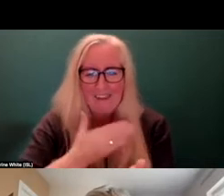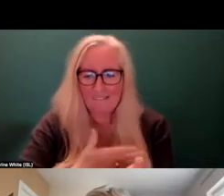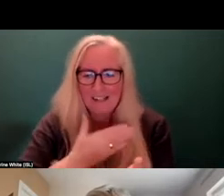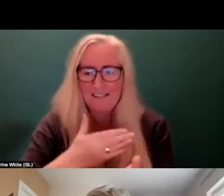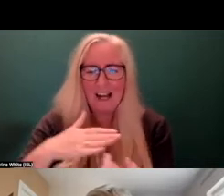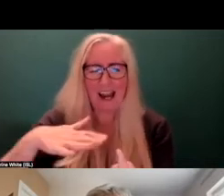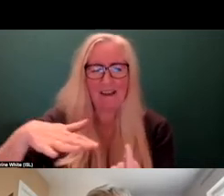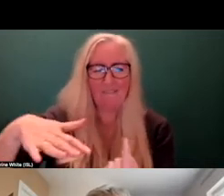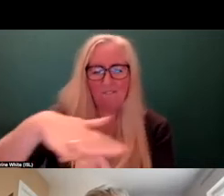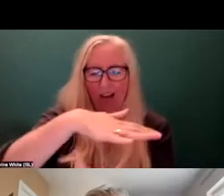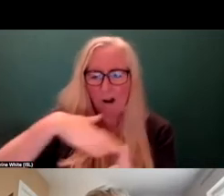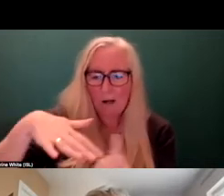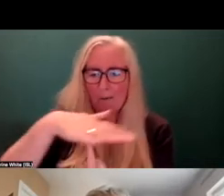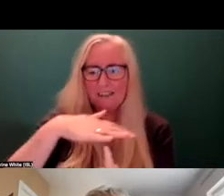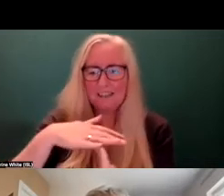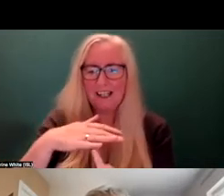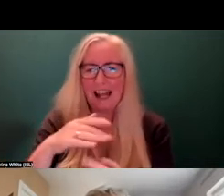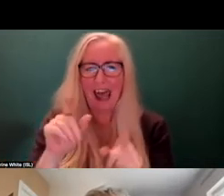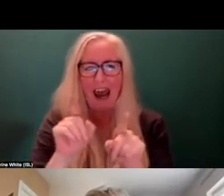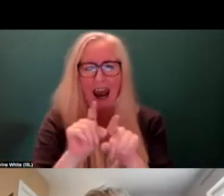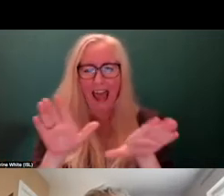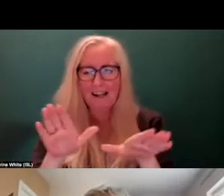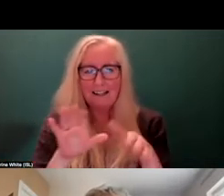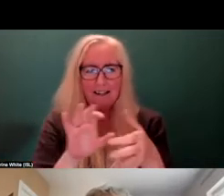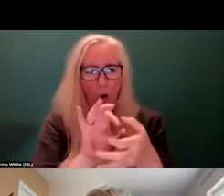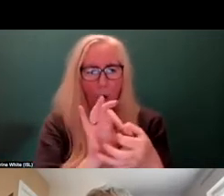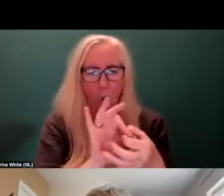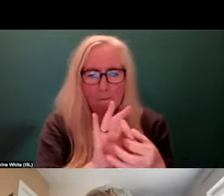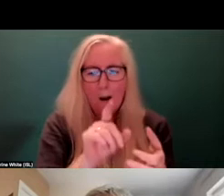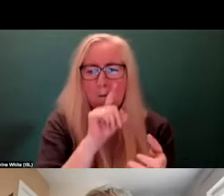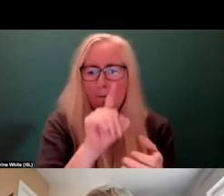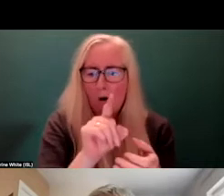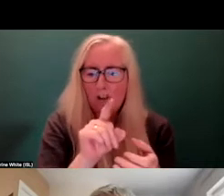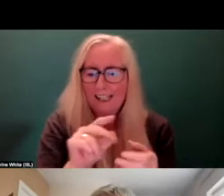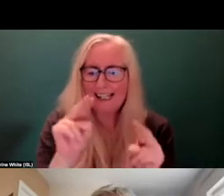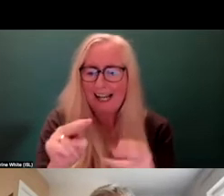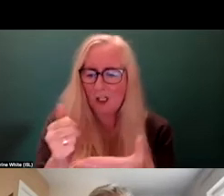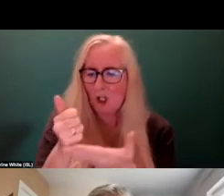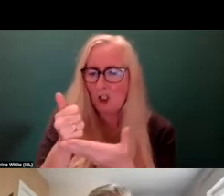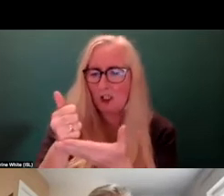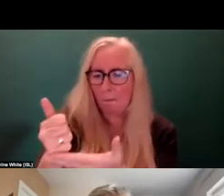which is environments that are very home-like, but where we might be able to